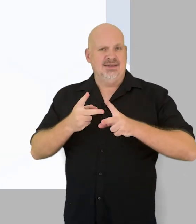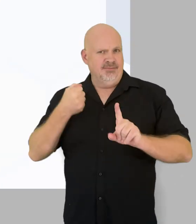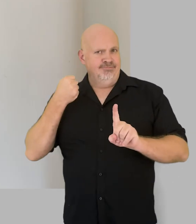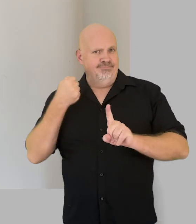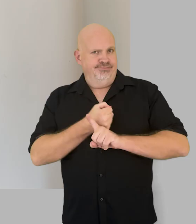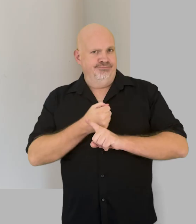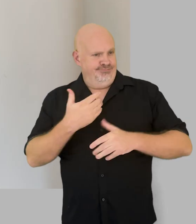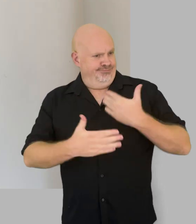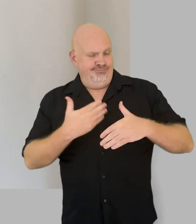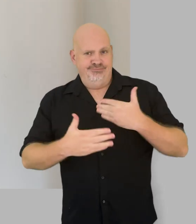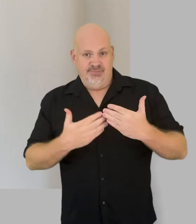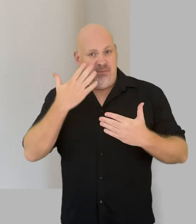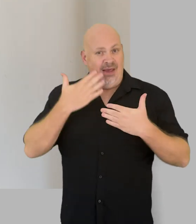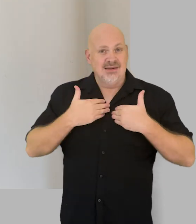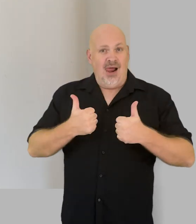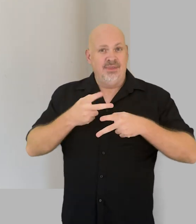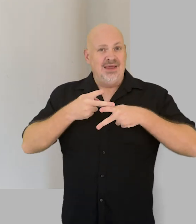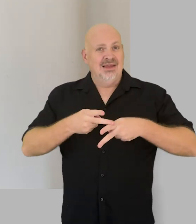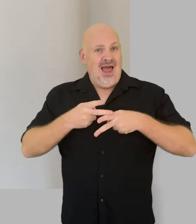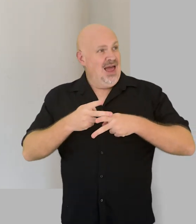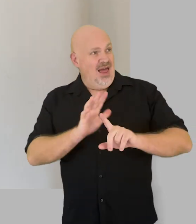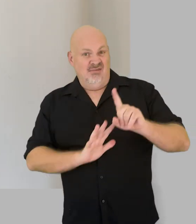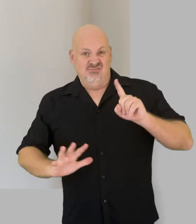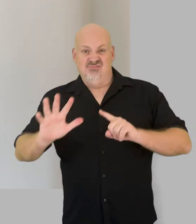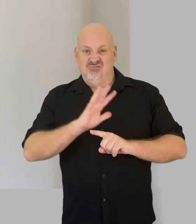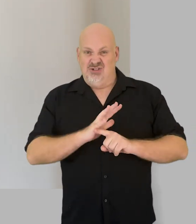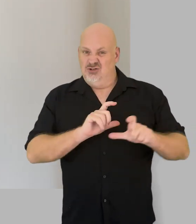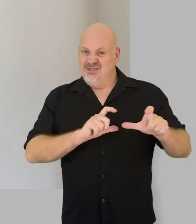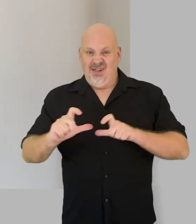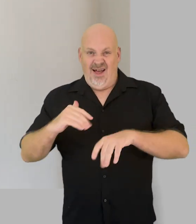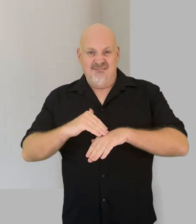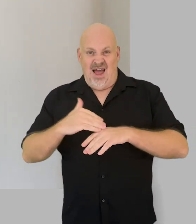With coordinated action, we can build systems of mental-health care